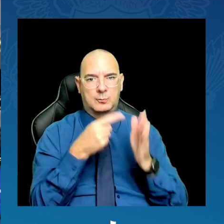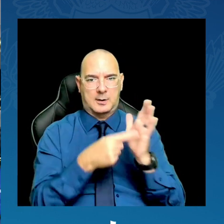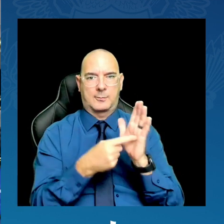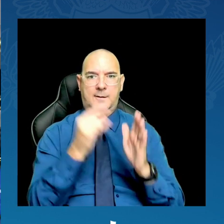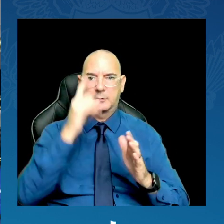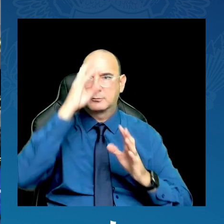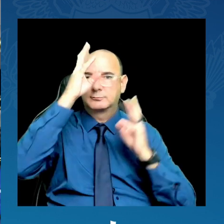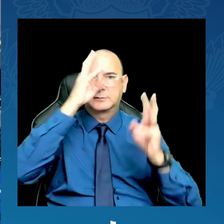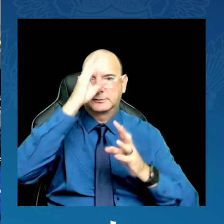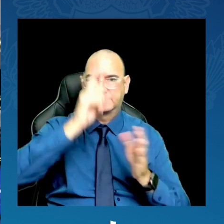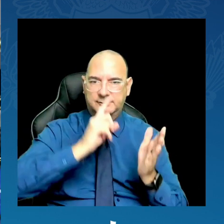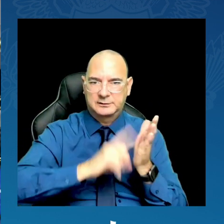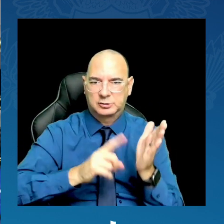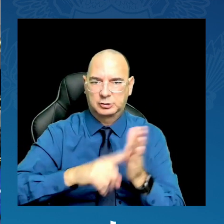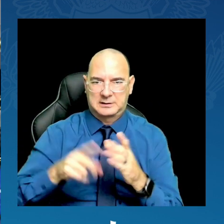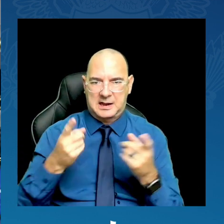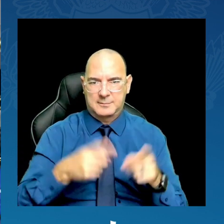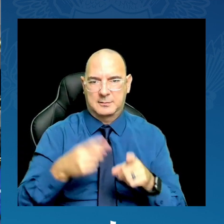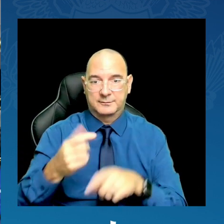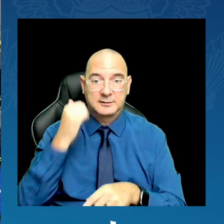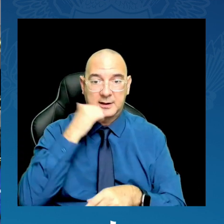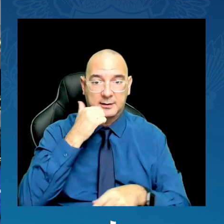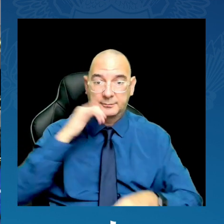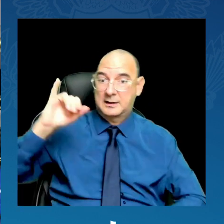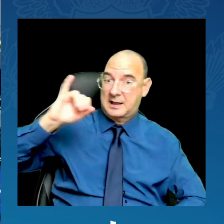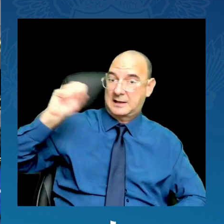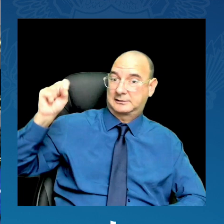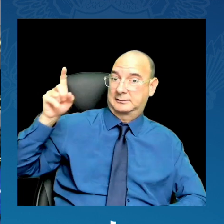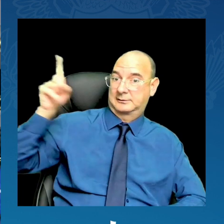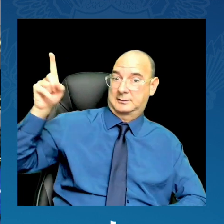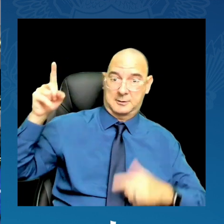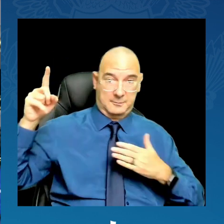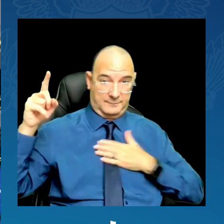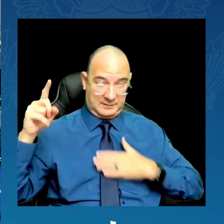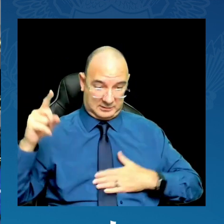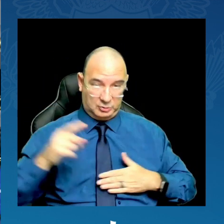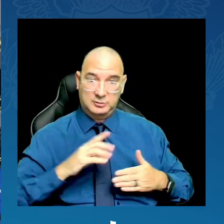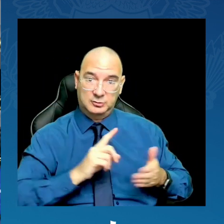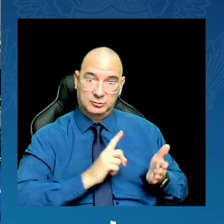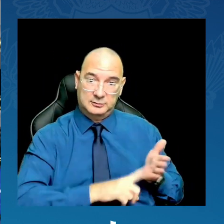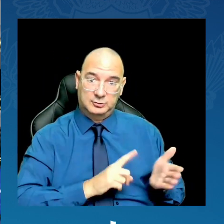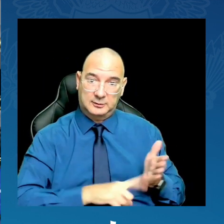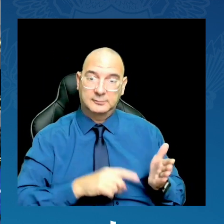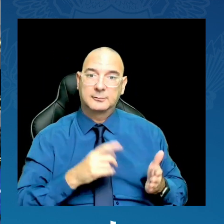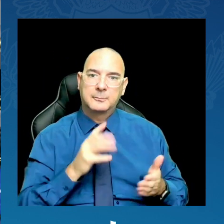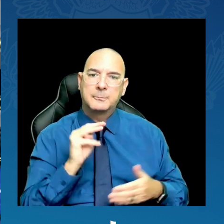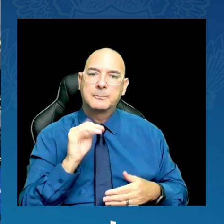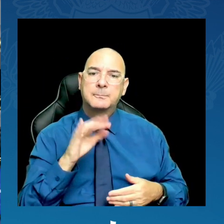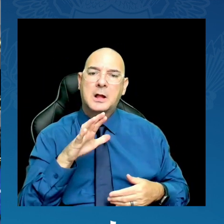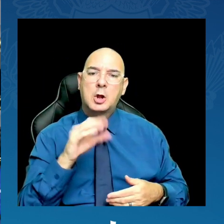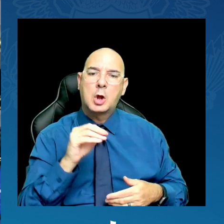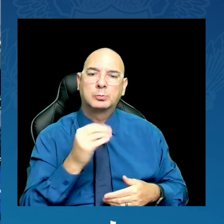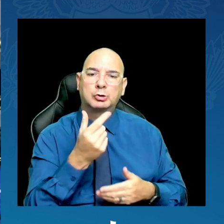Physical science experiments in microgravity are helping us improve fire resistant fabrics worn by military personnel,